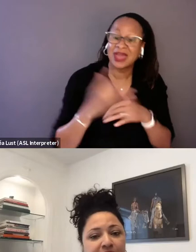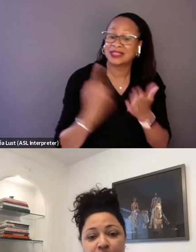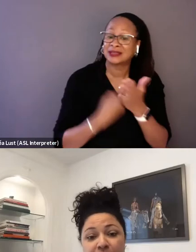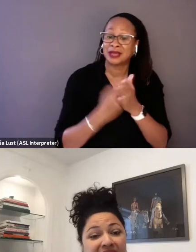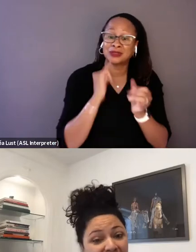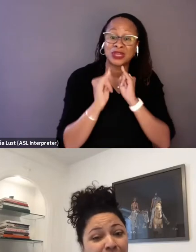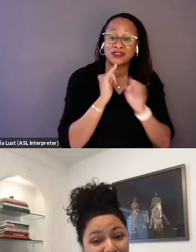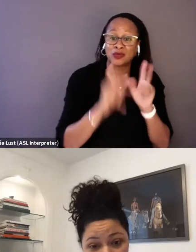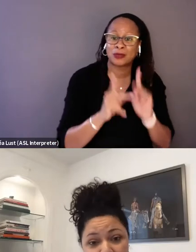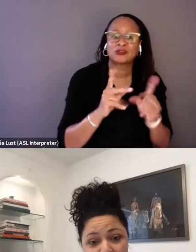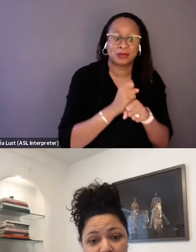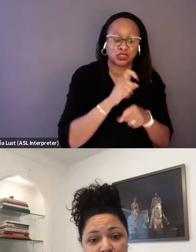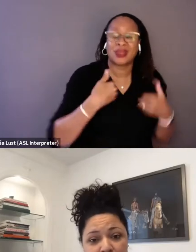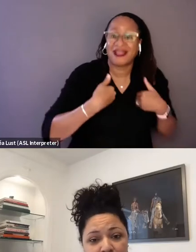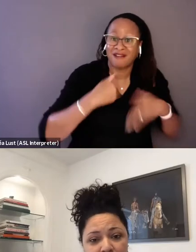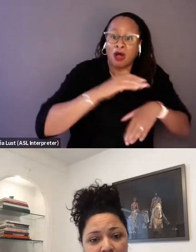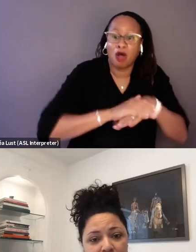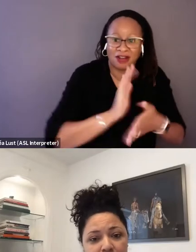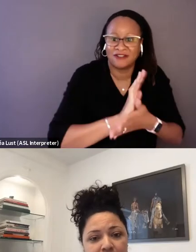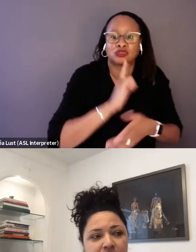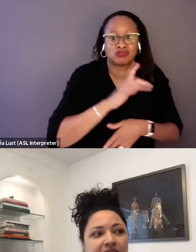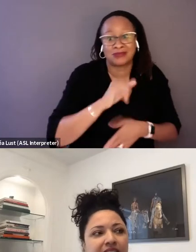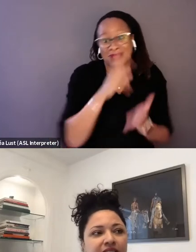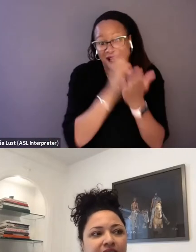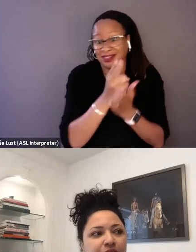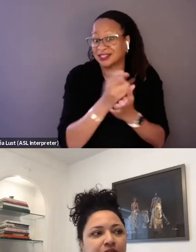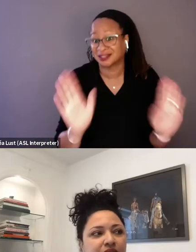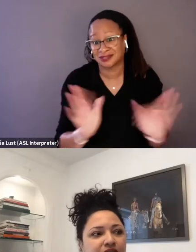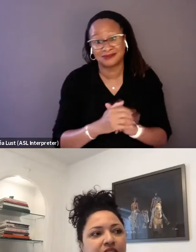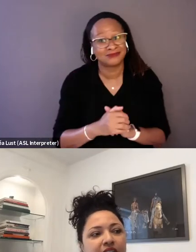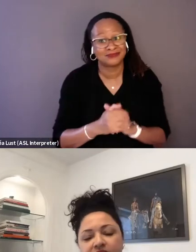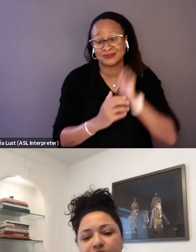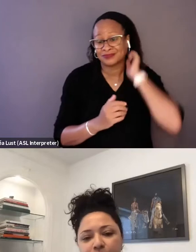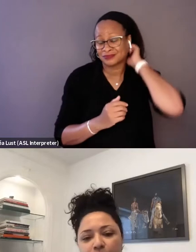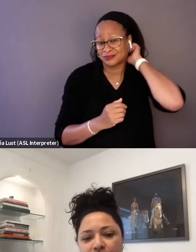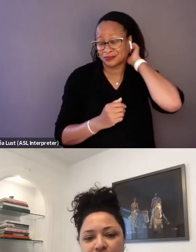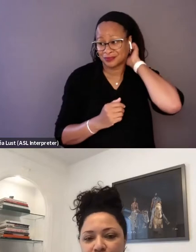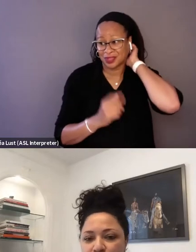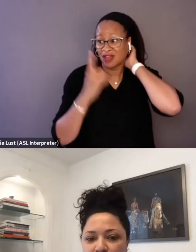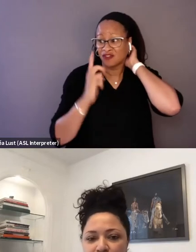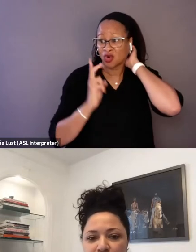to make sure we got them on film, you know to be really honest, because this was, to us it was more than just a show.